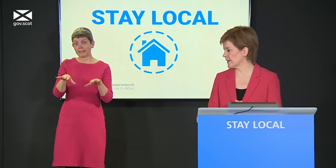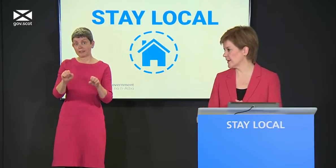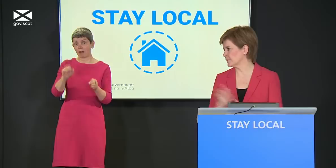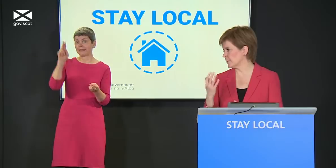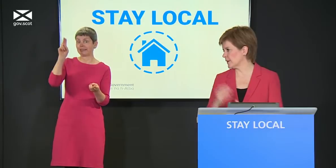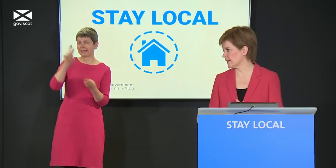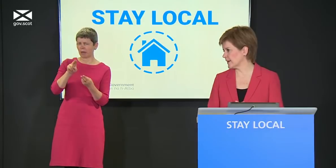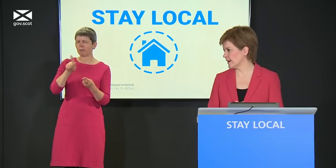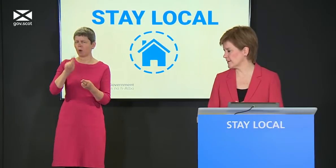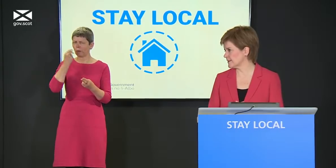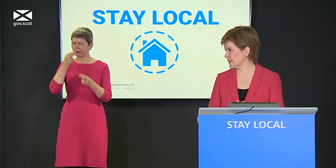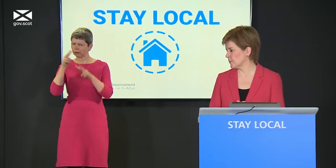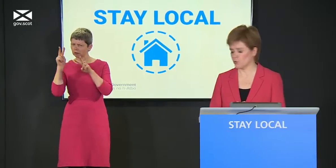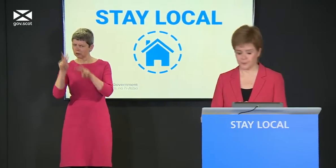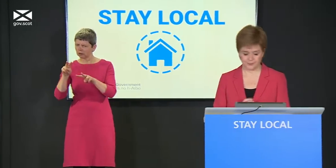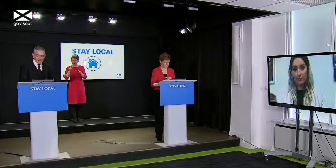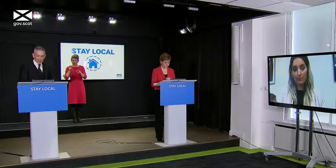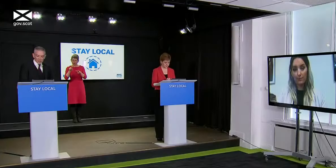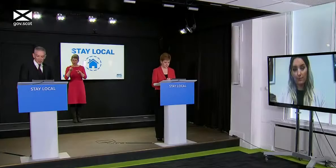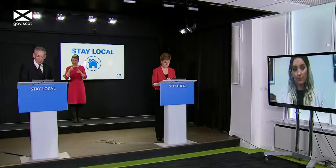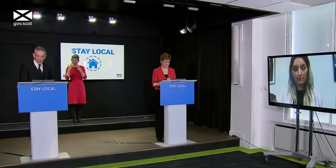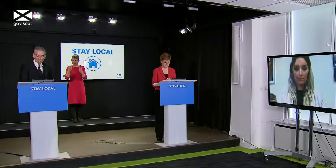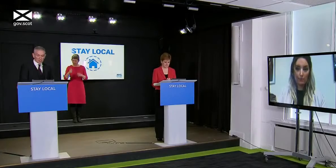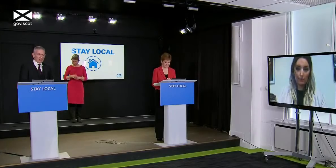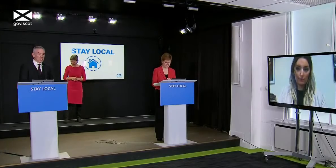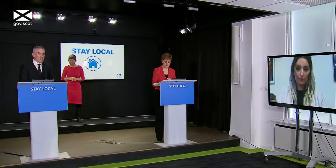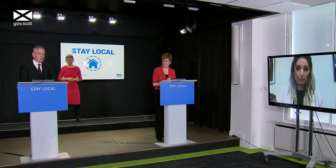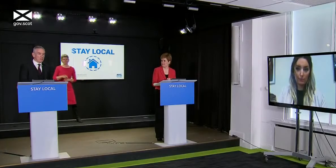that carefully but I'll ask Gregor to say a bit more yeah i mean click manager has clearly been